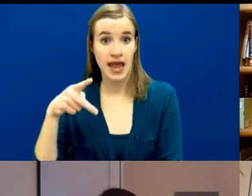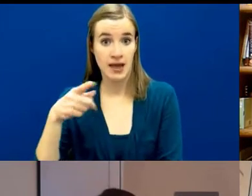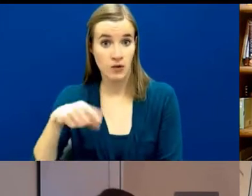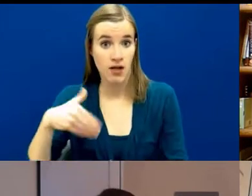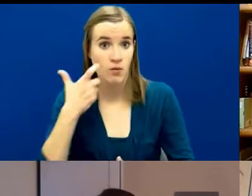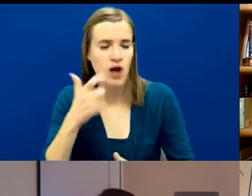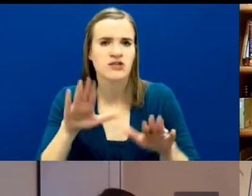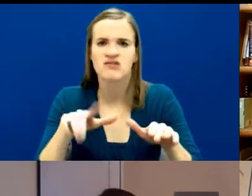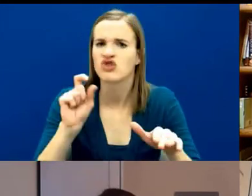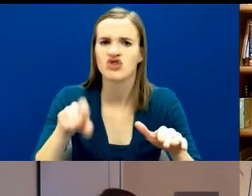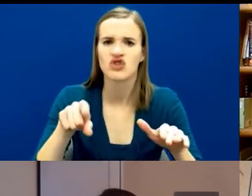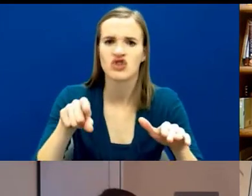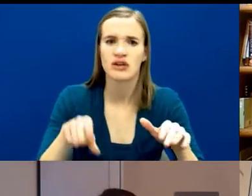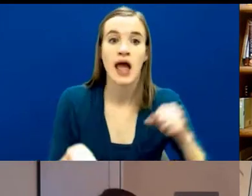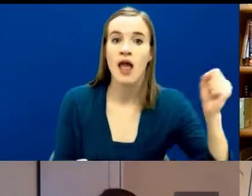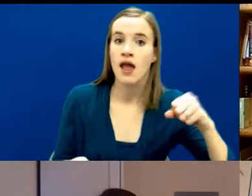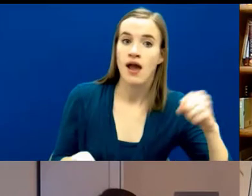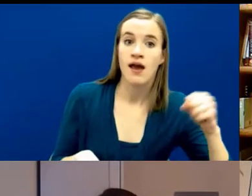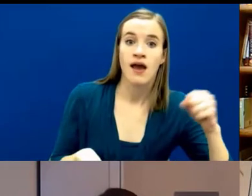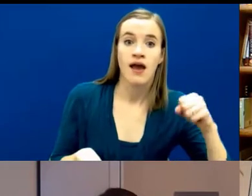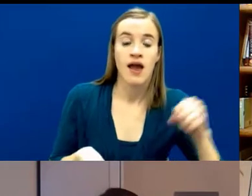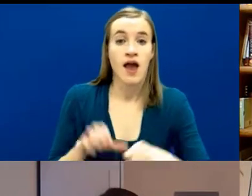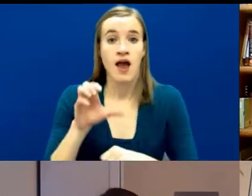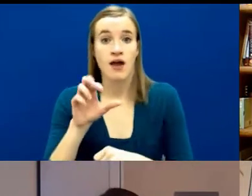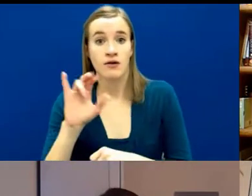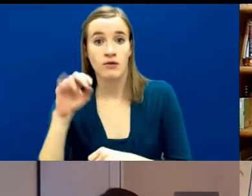Alice: to watch it again, as I watched it, I watched it with pen and pencil and